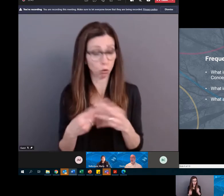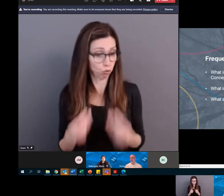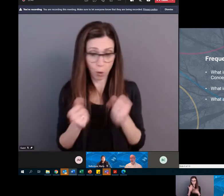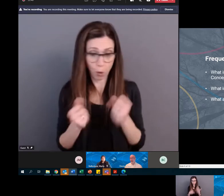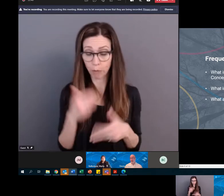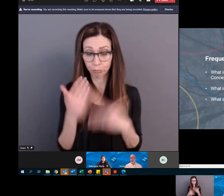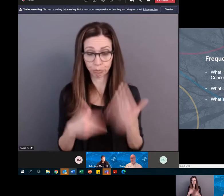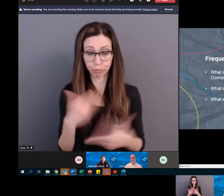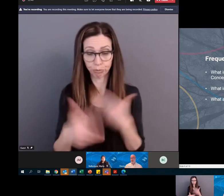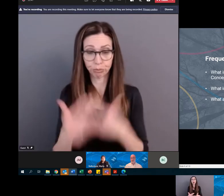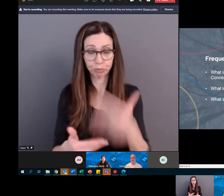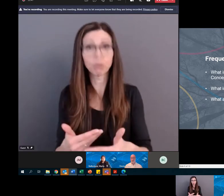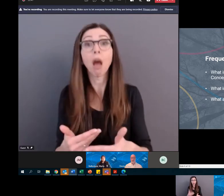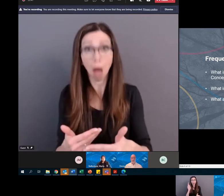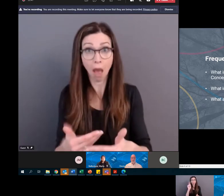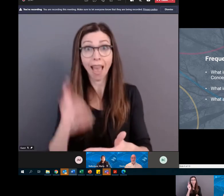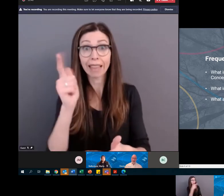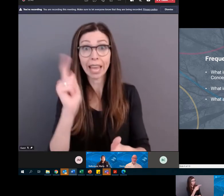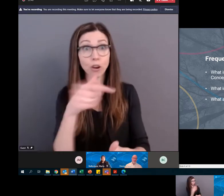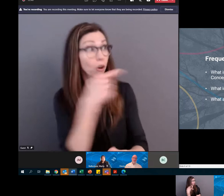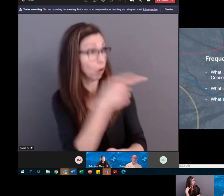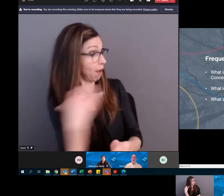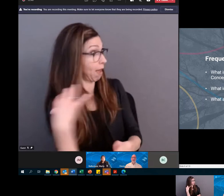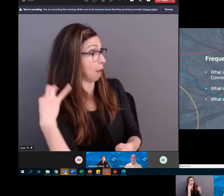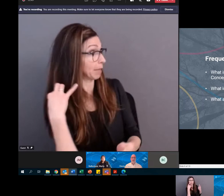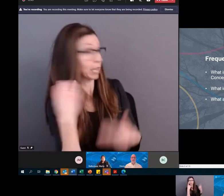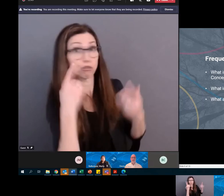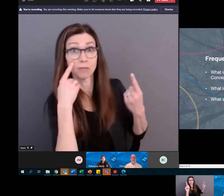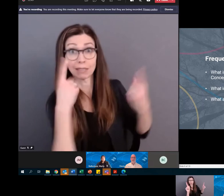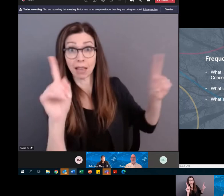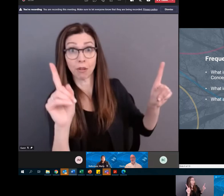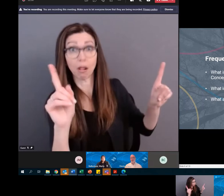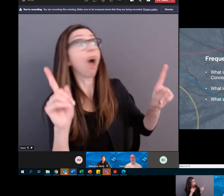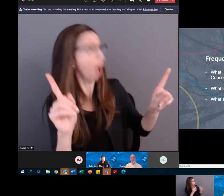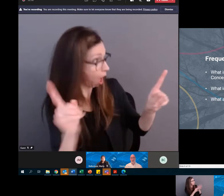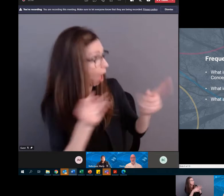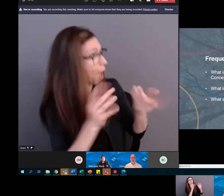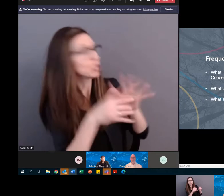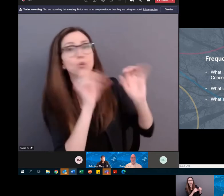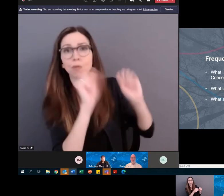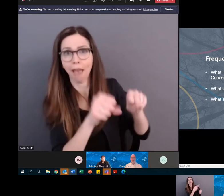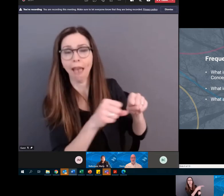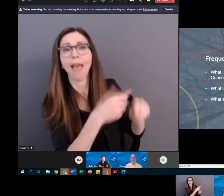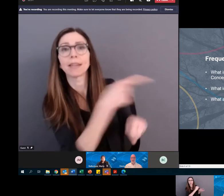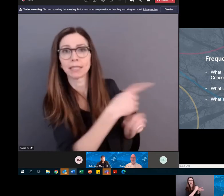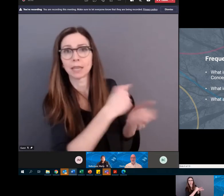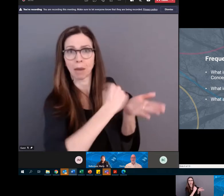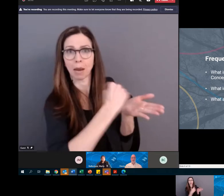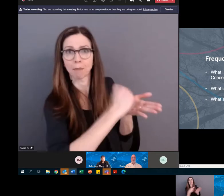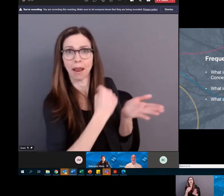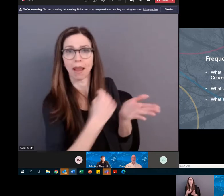and your application is successful, you may absolutely apply the funds retroactively.